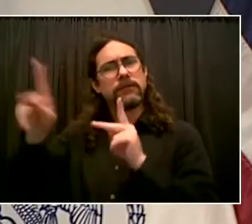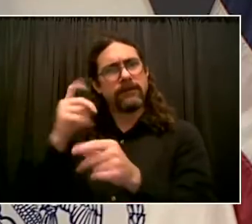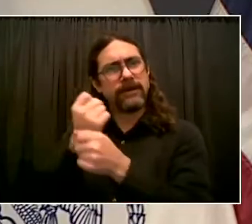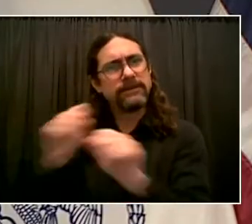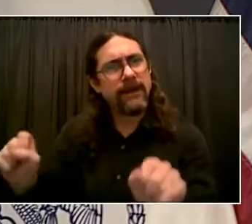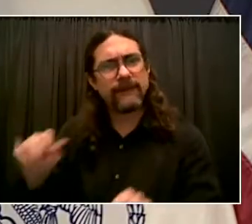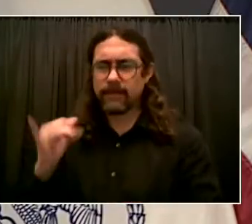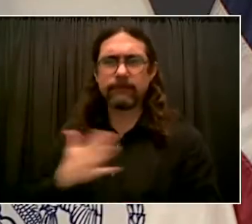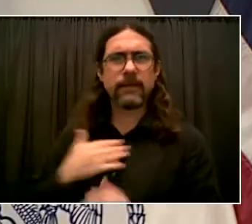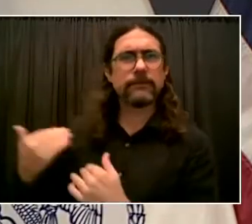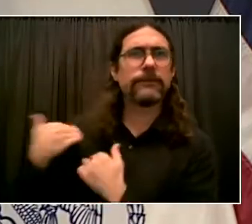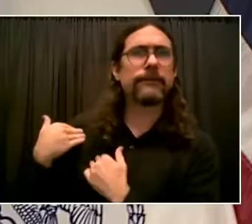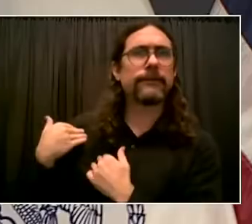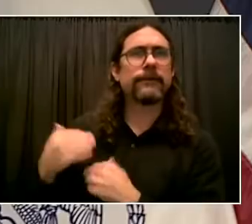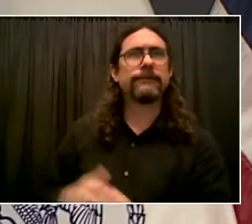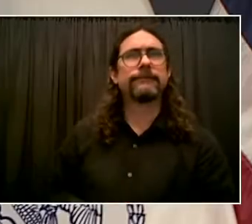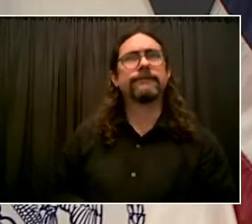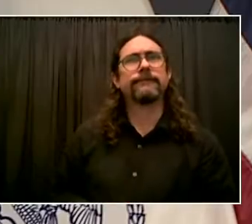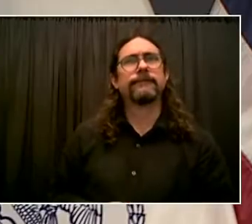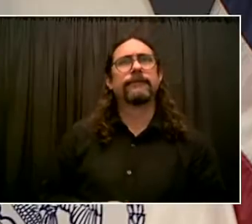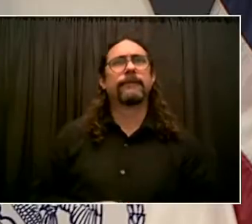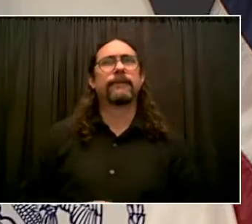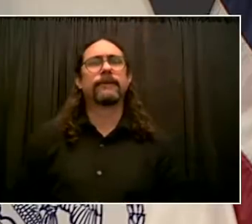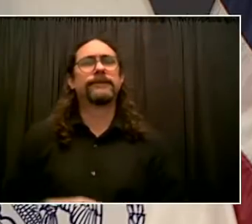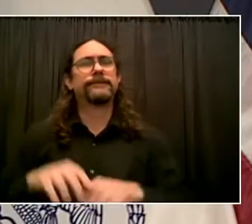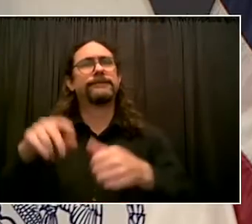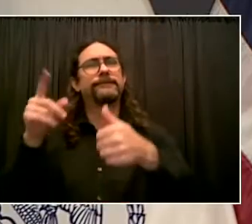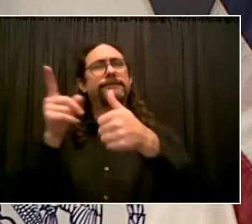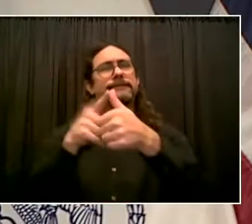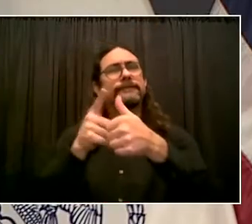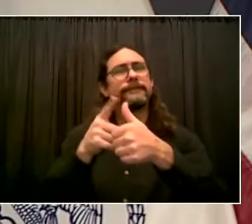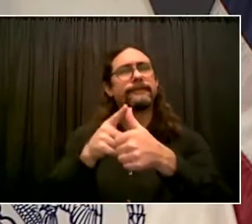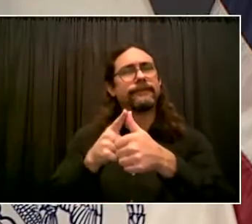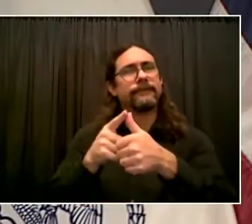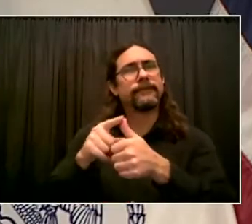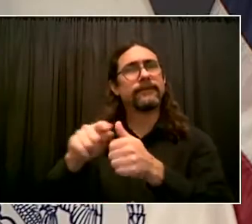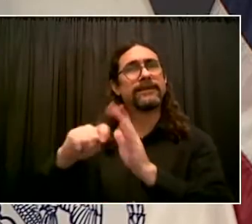YORK CITY. WE CANNOT LET COVID-19 BACKIN THE DOOR SO THESE MEASURES